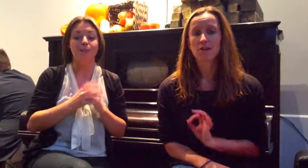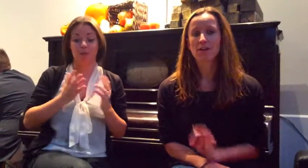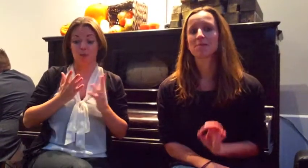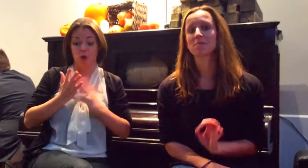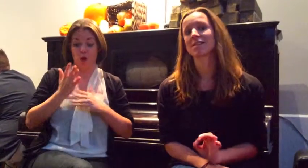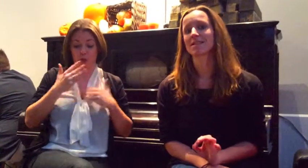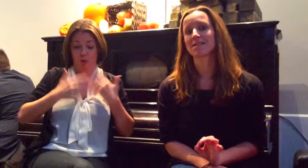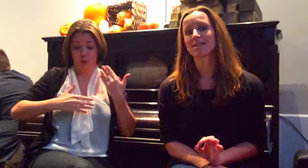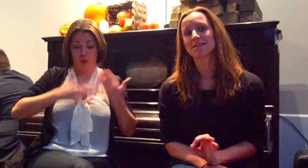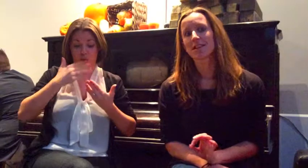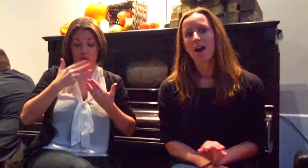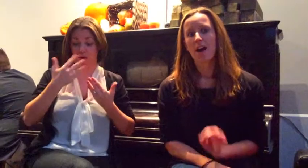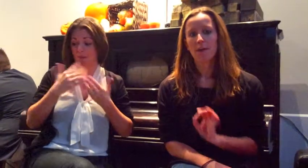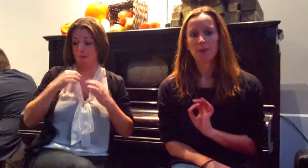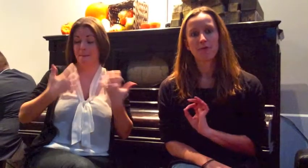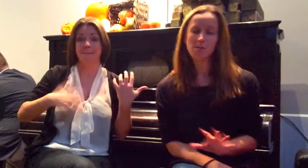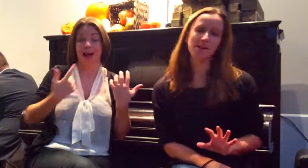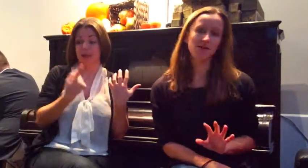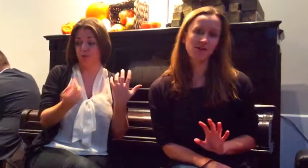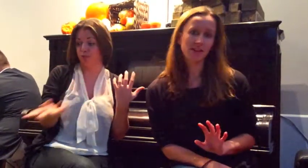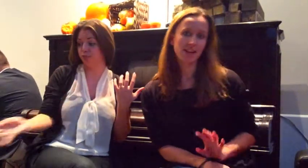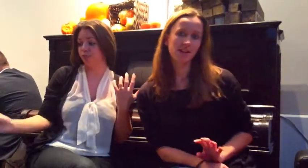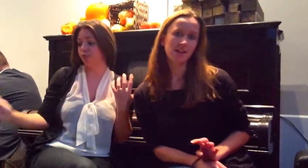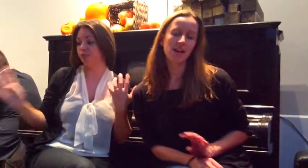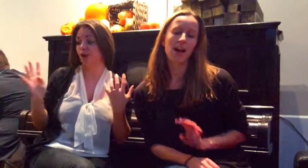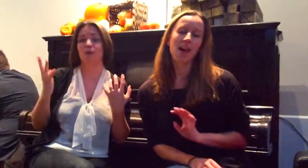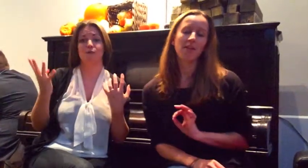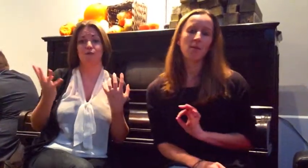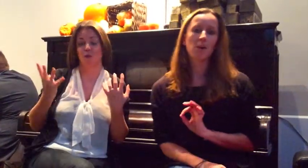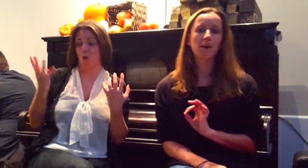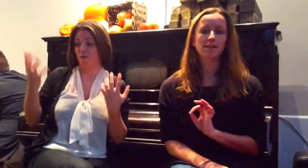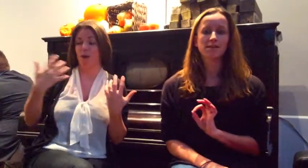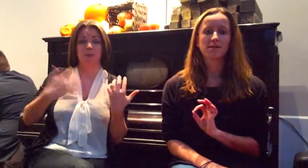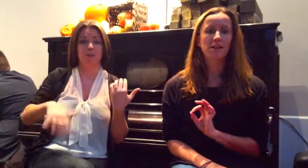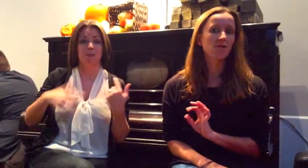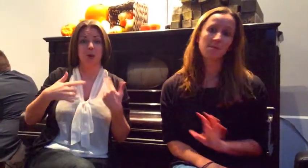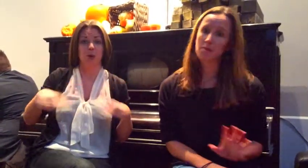musicians; the four musicians on stage, and they worked incredibly well together and as